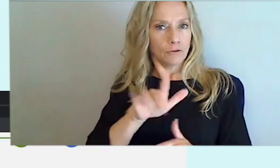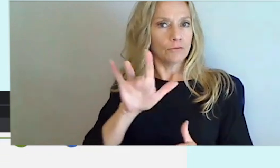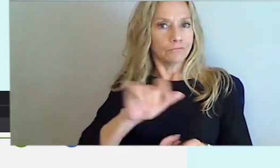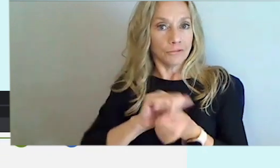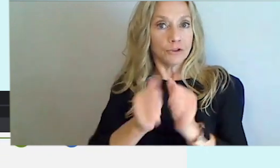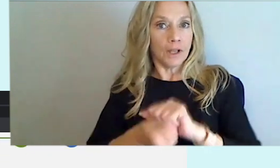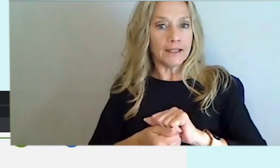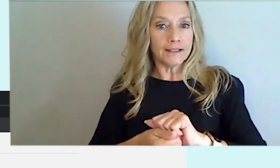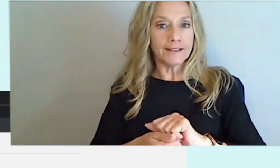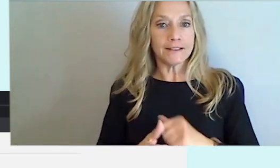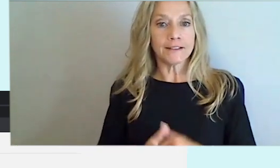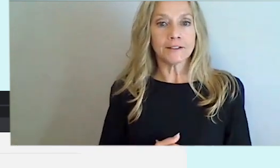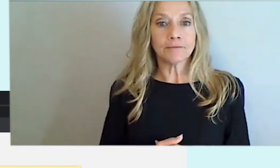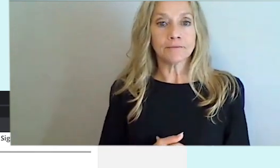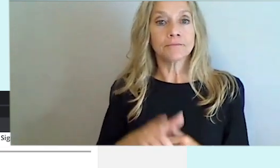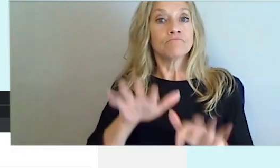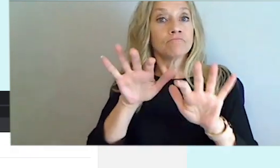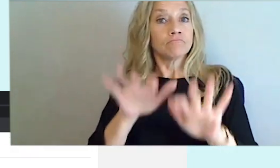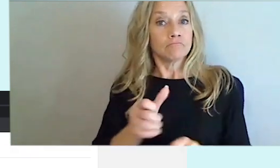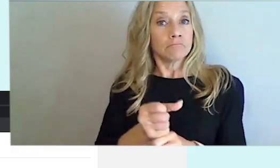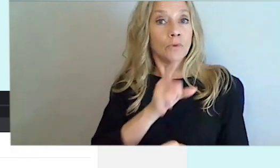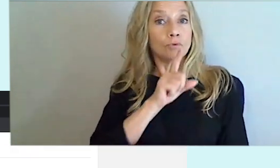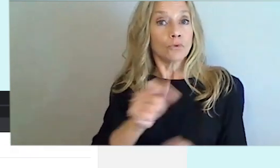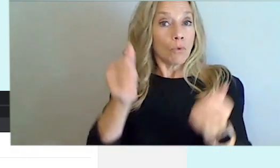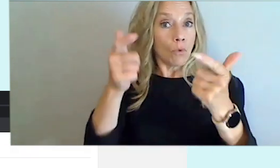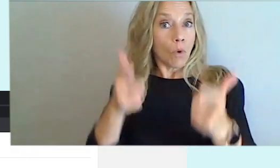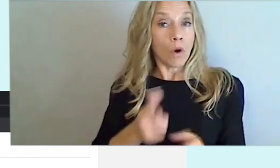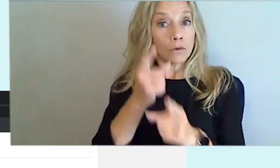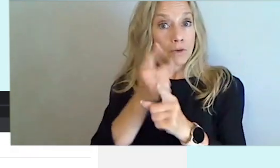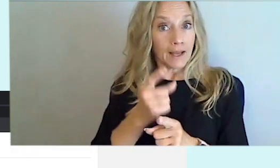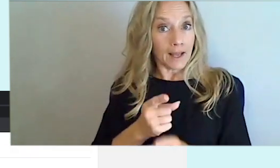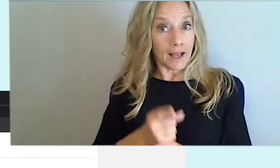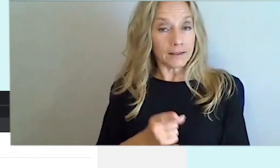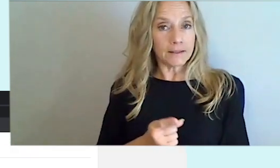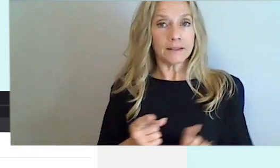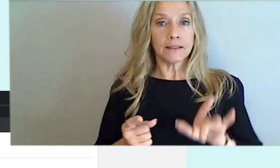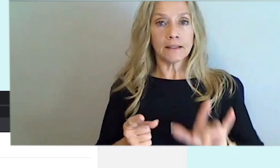Once you have confirmed everything is correct, you can click next to move forward with the renewal.